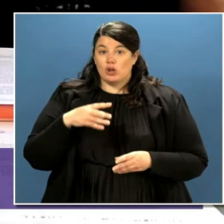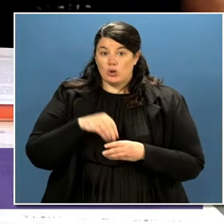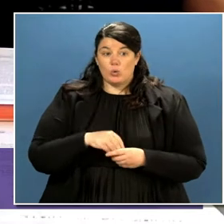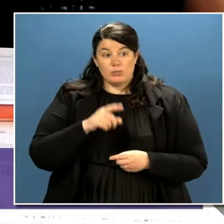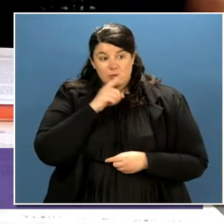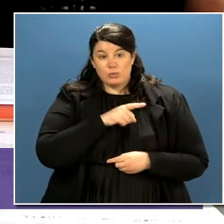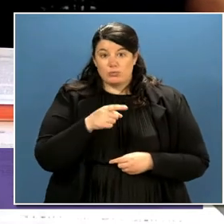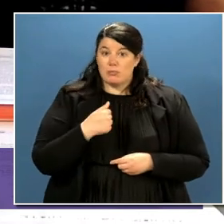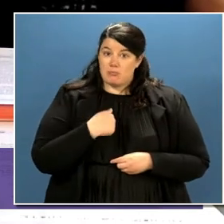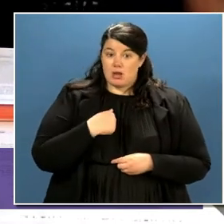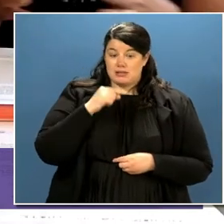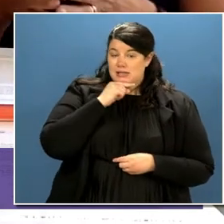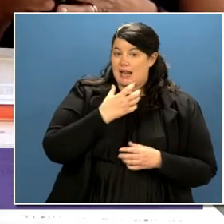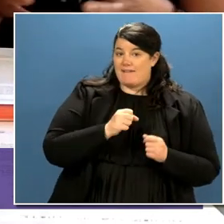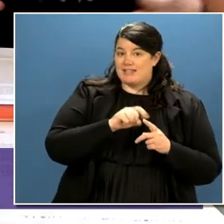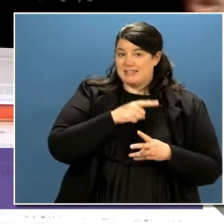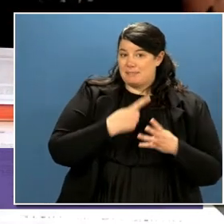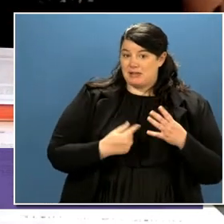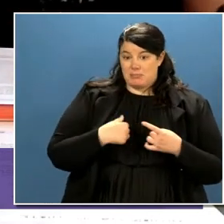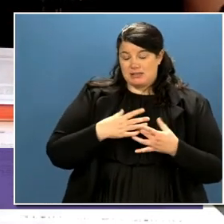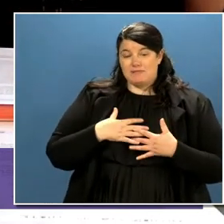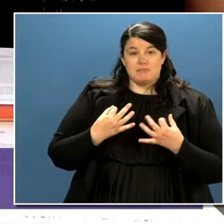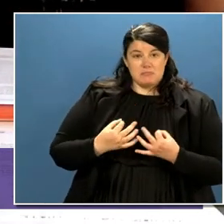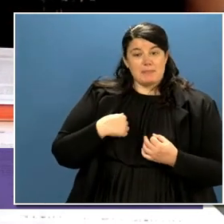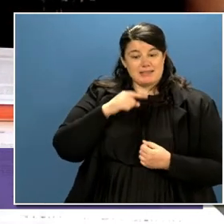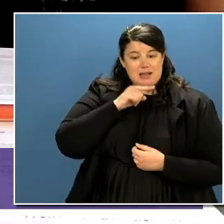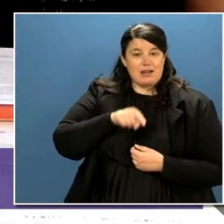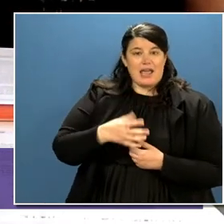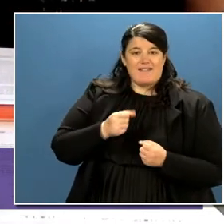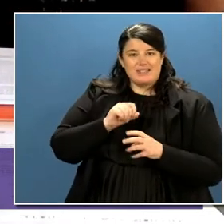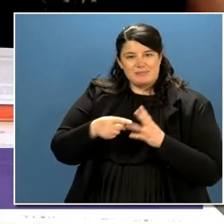I have a son with disability --- and I think that is a really important piece